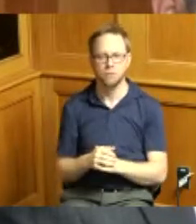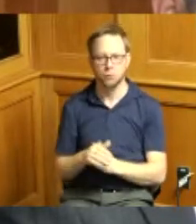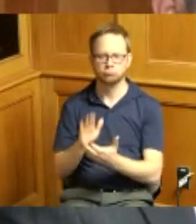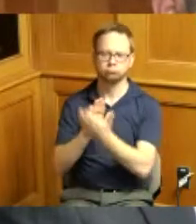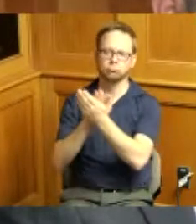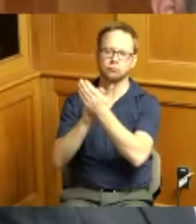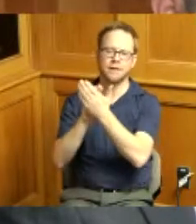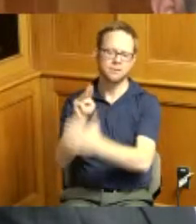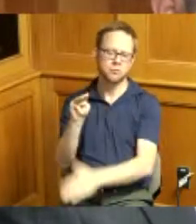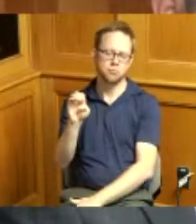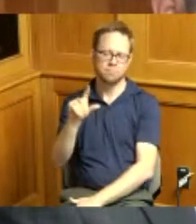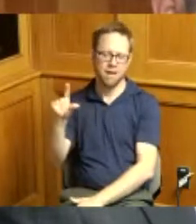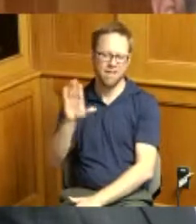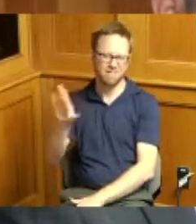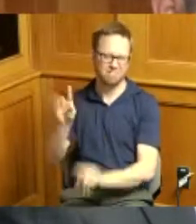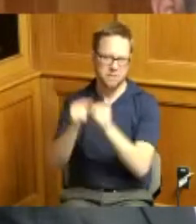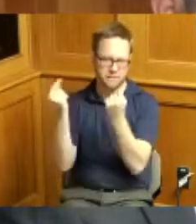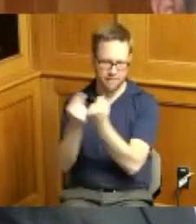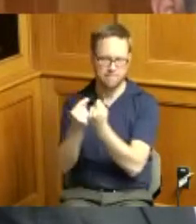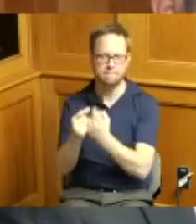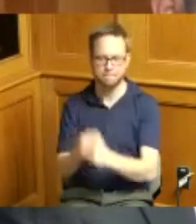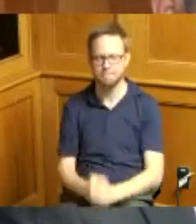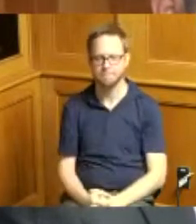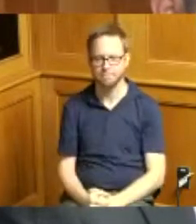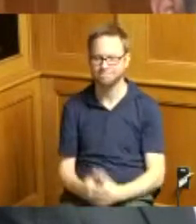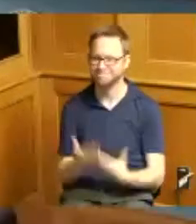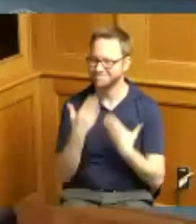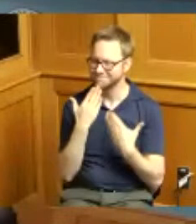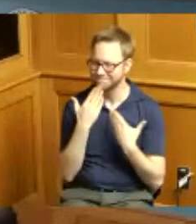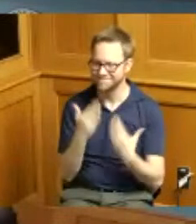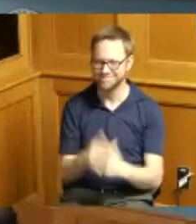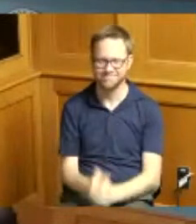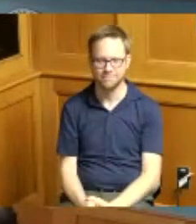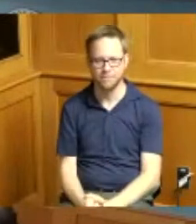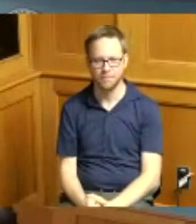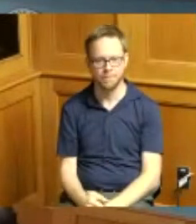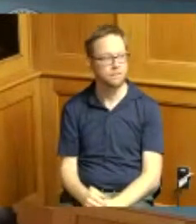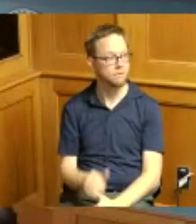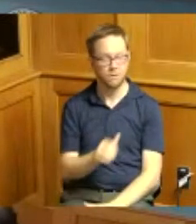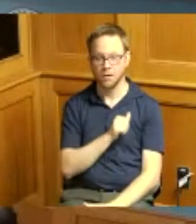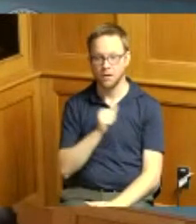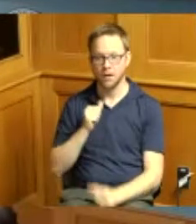for that great facility thank you thank you Jeff Aluotto our County Administrator